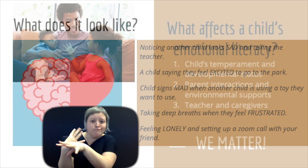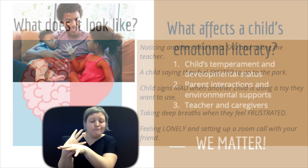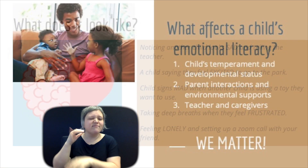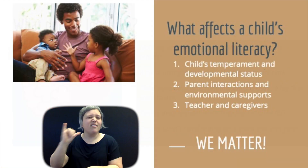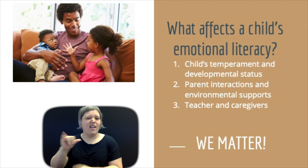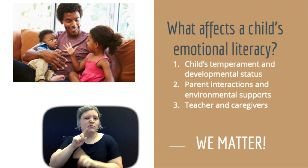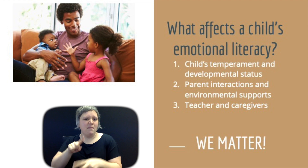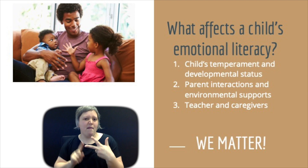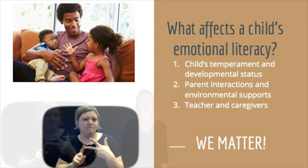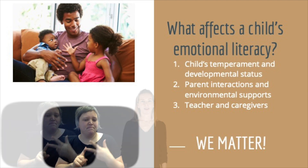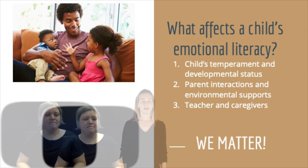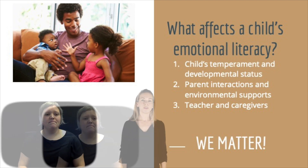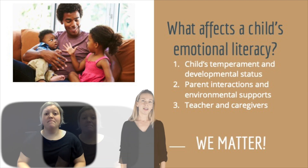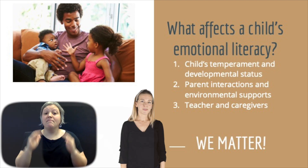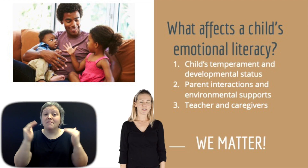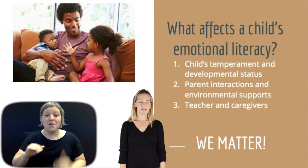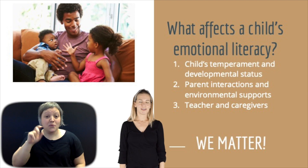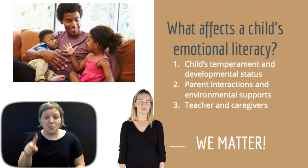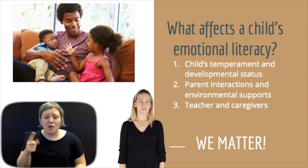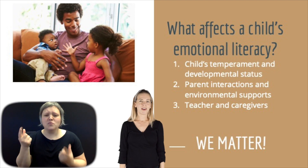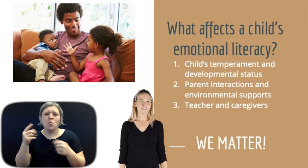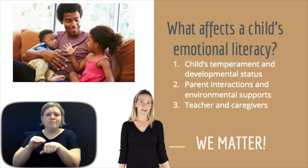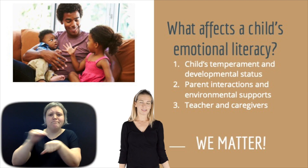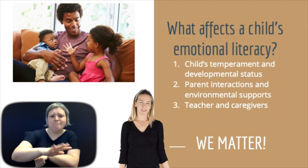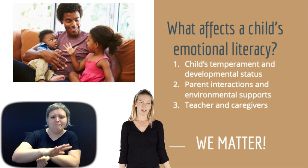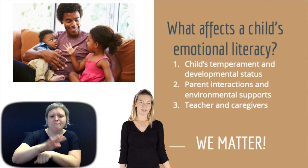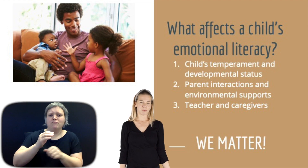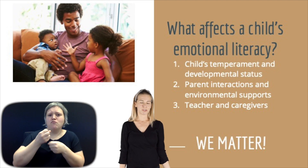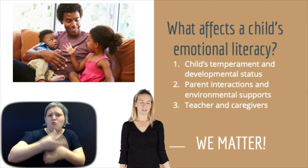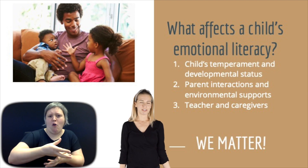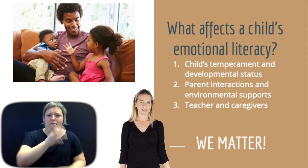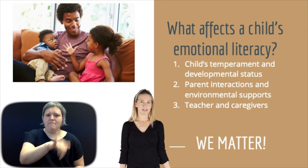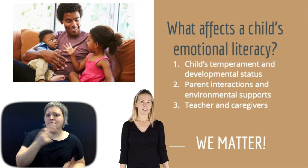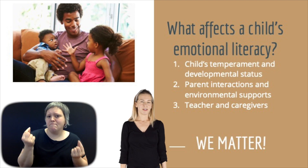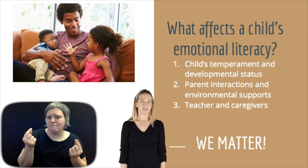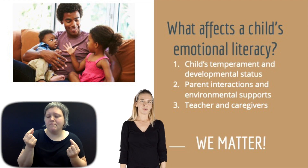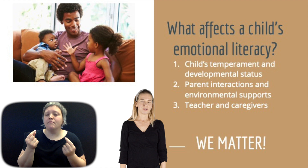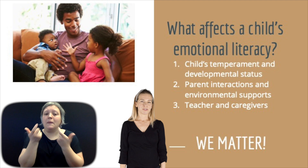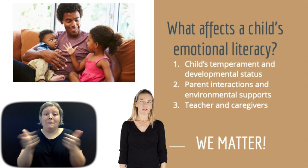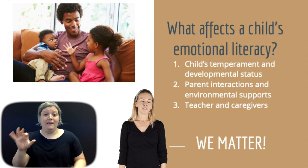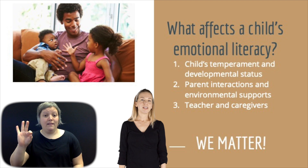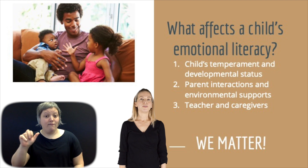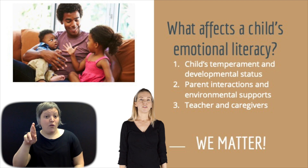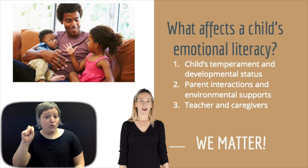So, our next question is “What affects a child's emotional literacy”? So there's three huge factors.